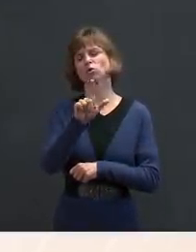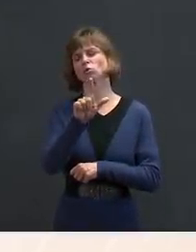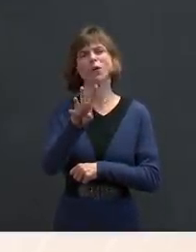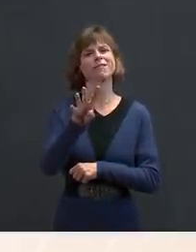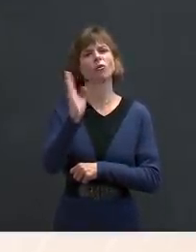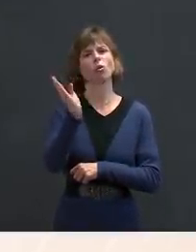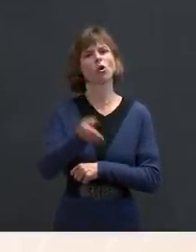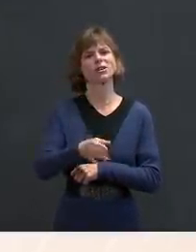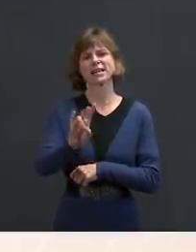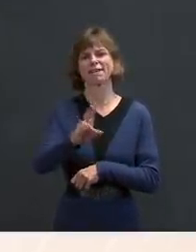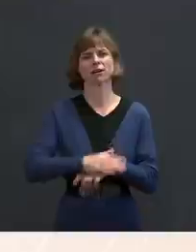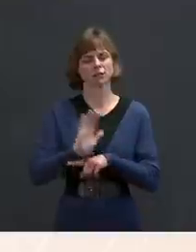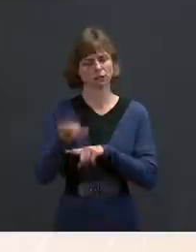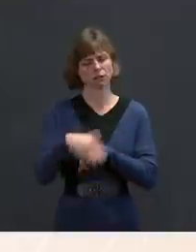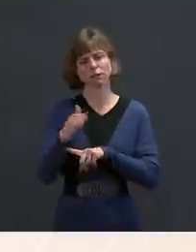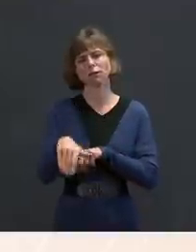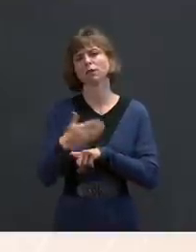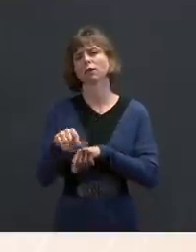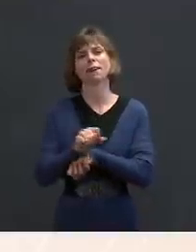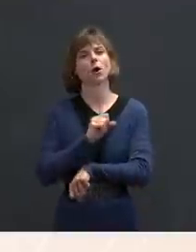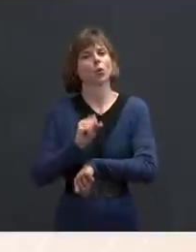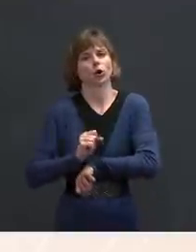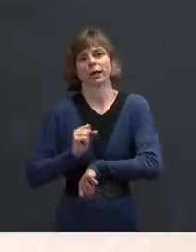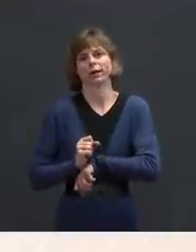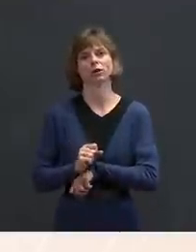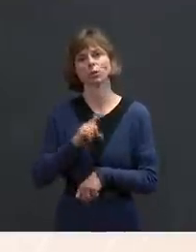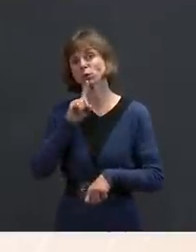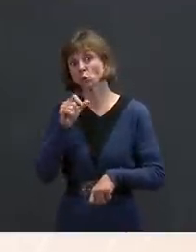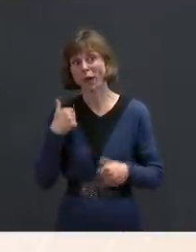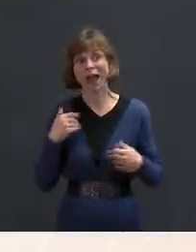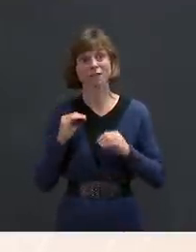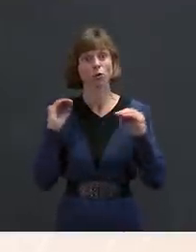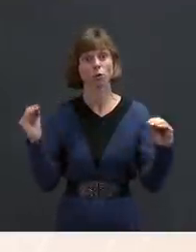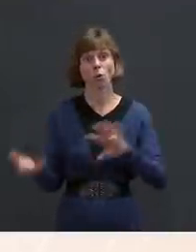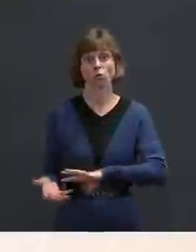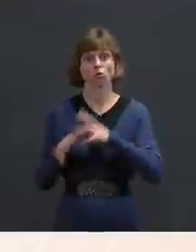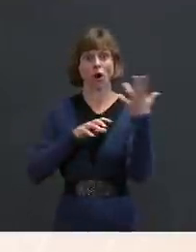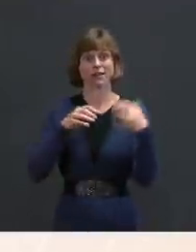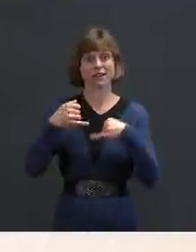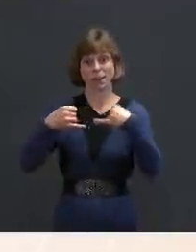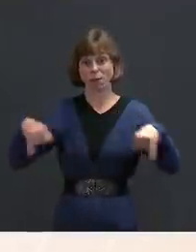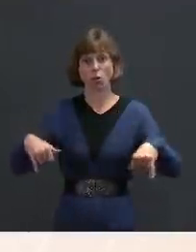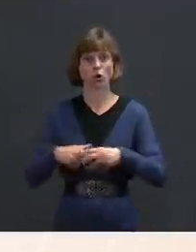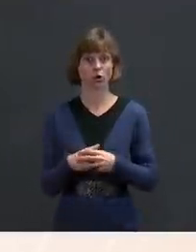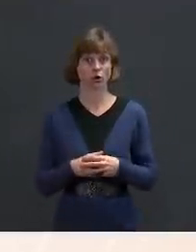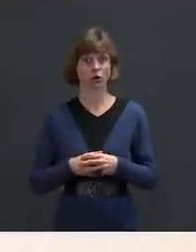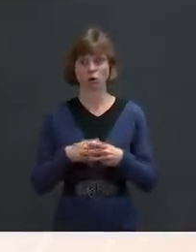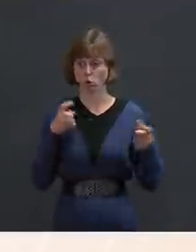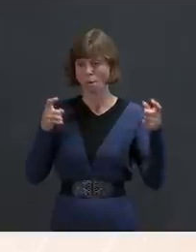to ensure that we do not have a crisis at the border, that we manage the challenge as acute as the challenge is,